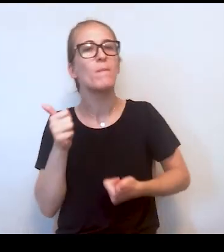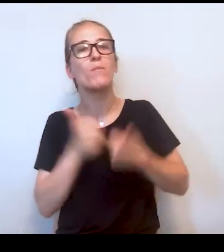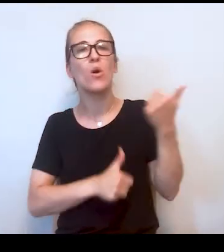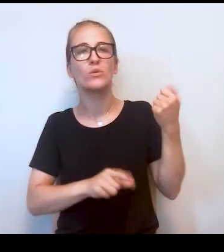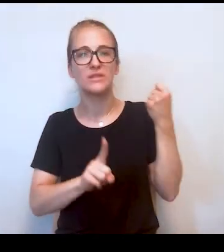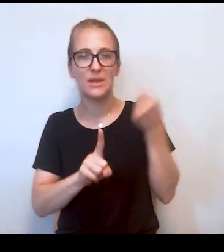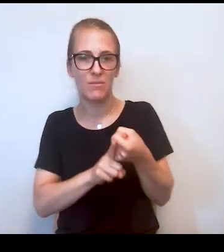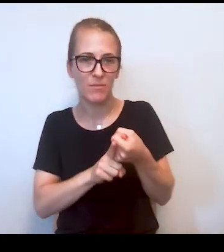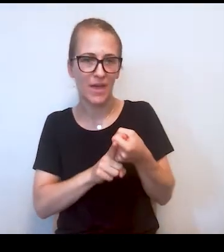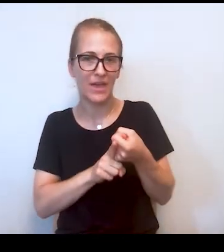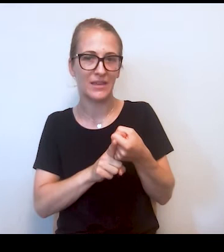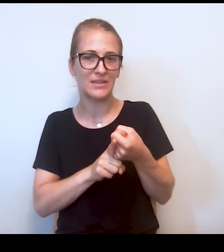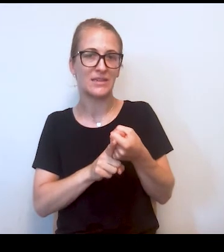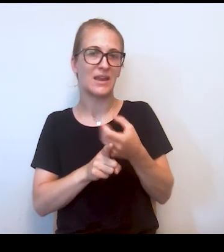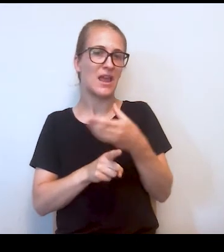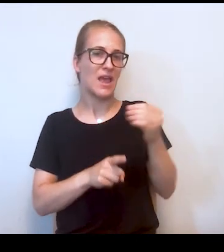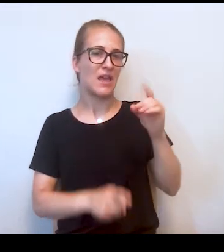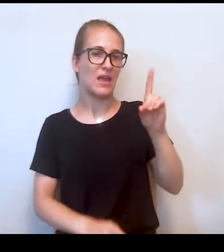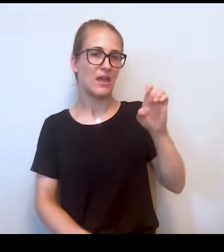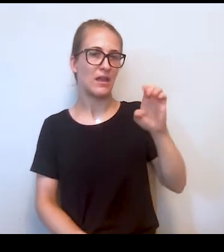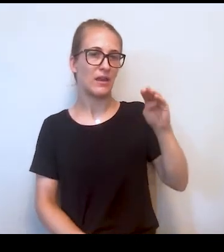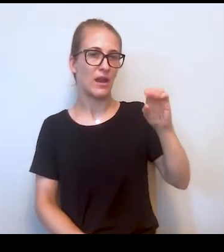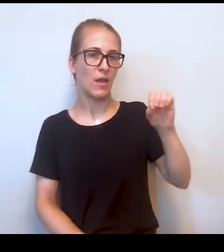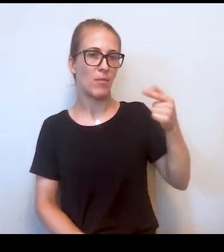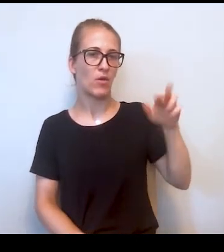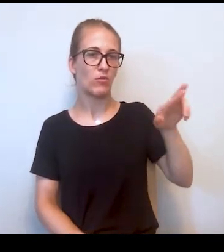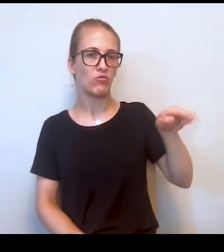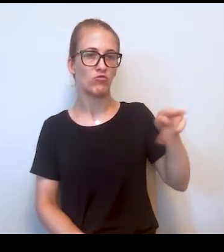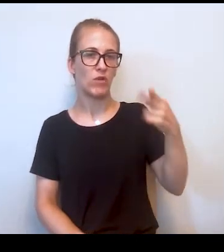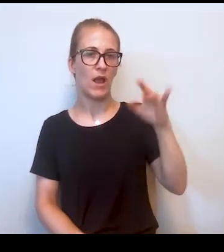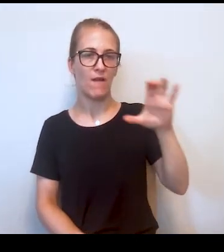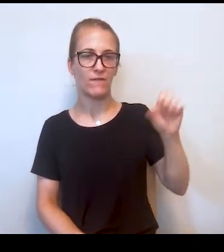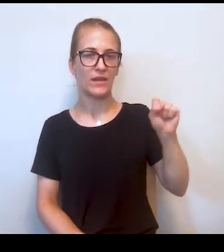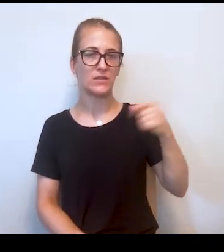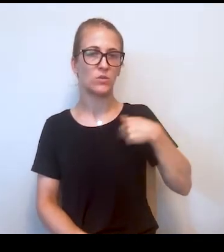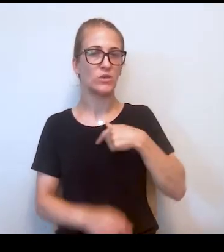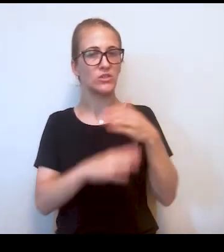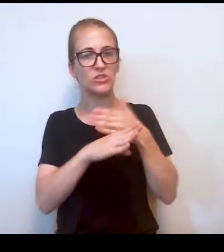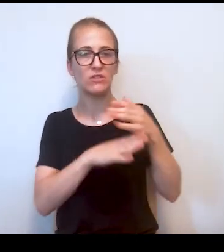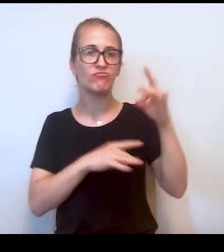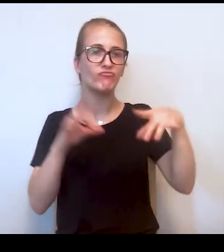No, it is "white, wealthy"; I'm using finger quotes;